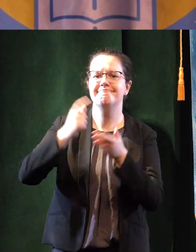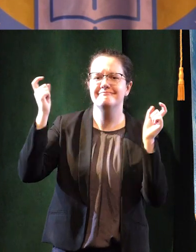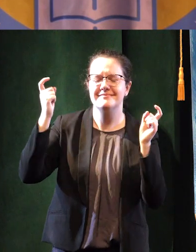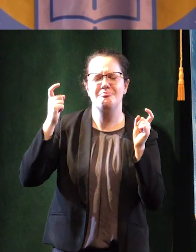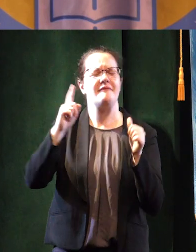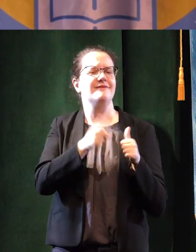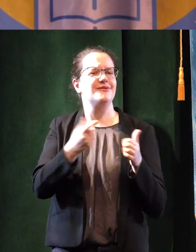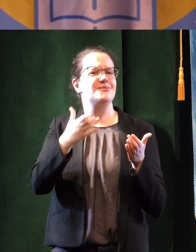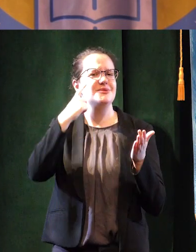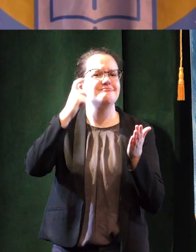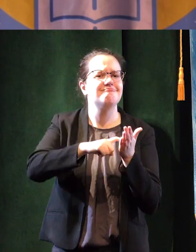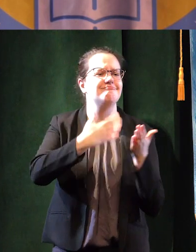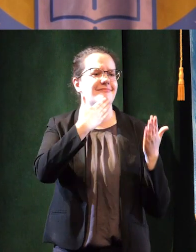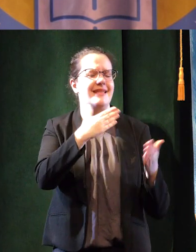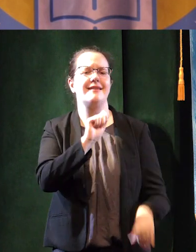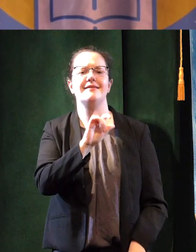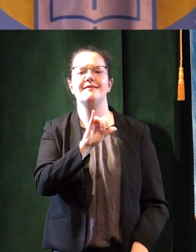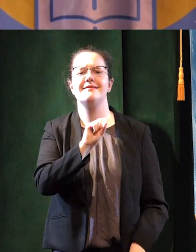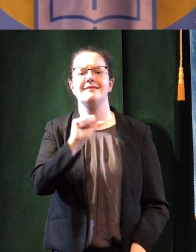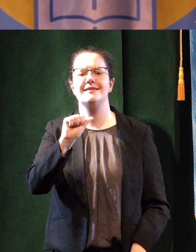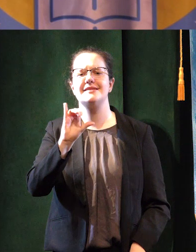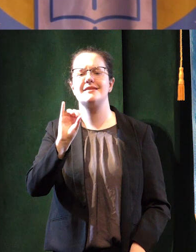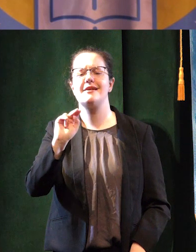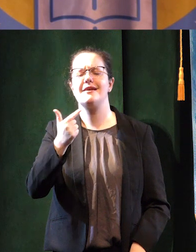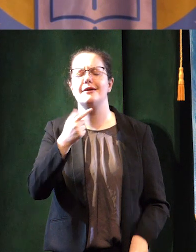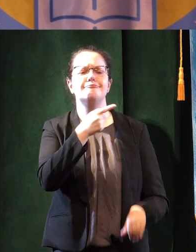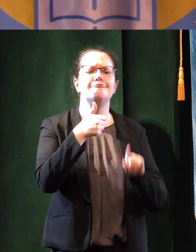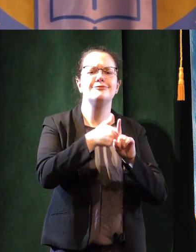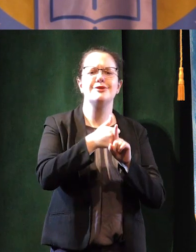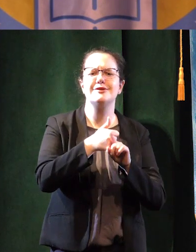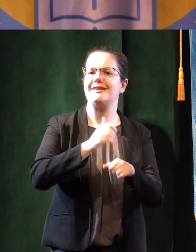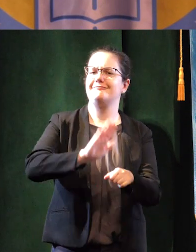and to thank Alyssa Young who performed our national anthem to open our ceremony.